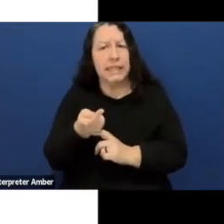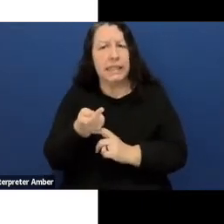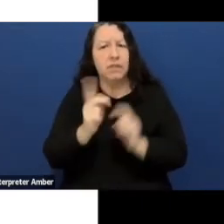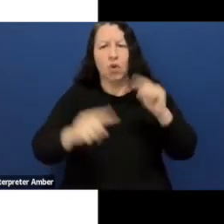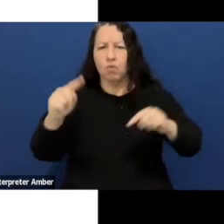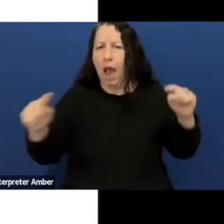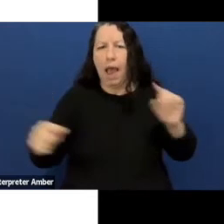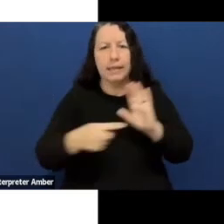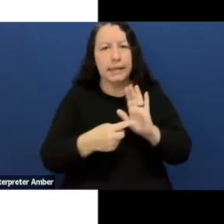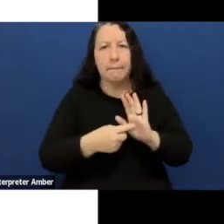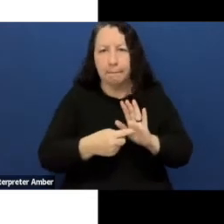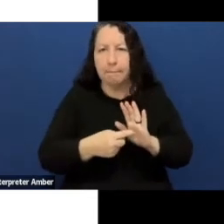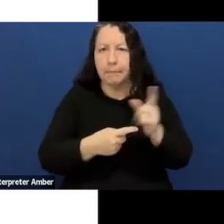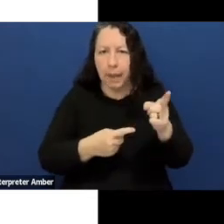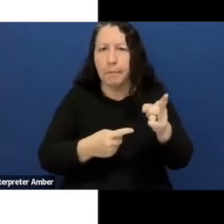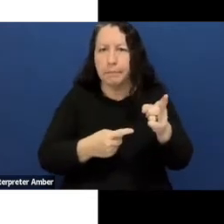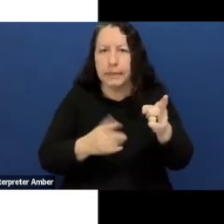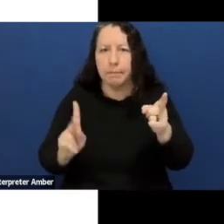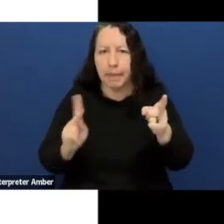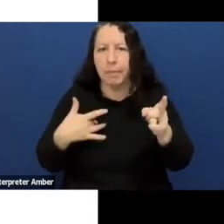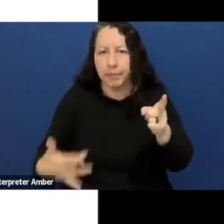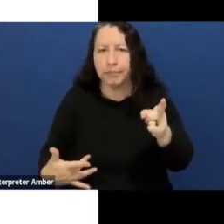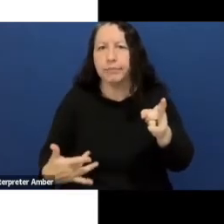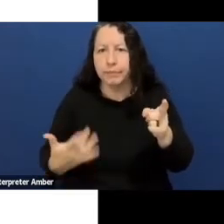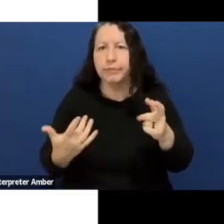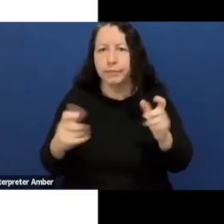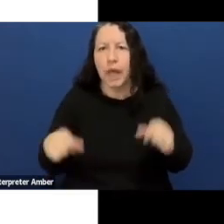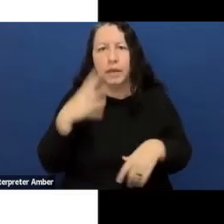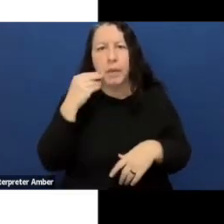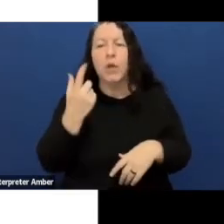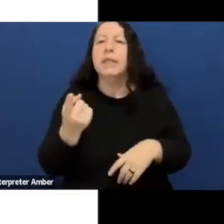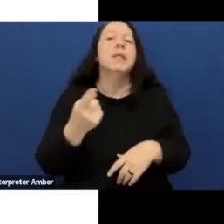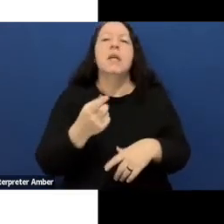my patients and my study participants that I work with experience, and you can see that